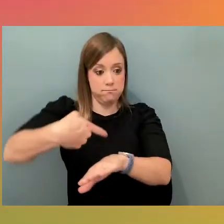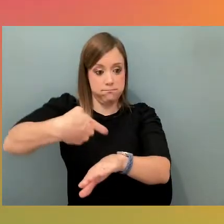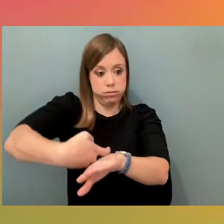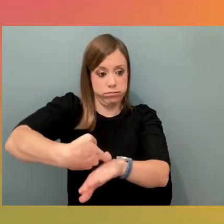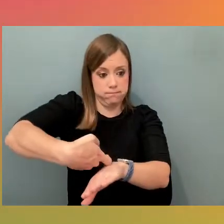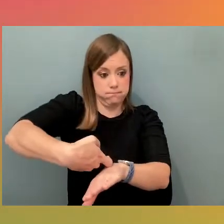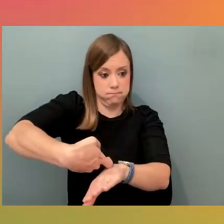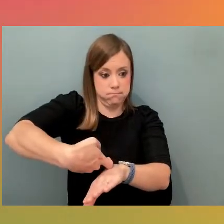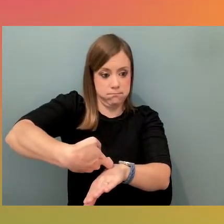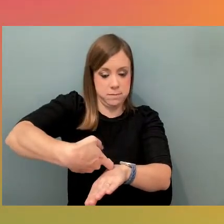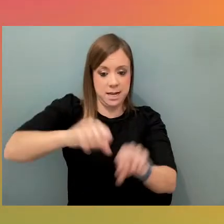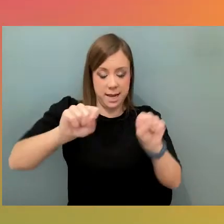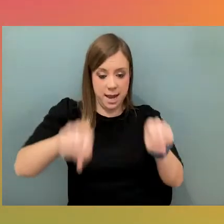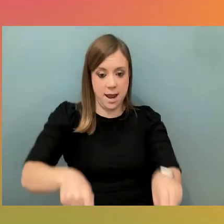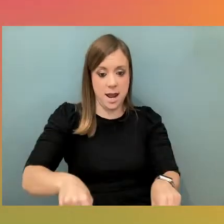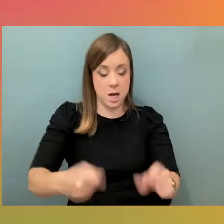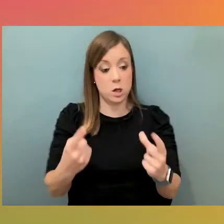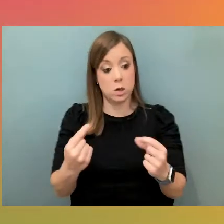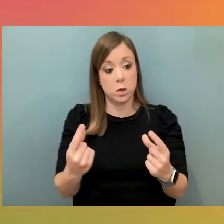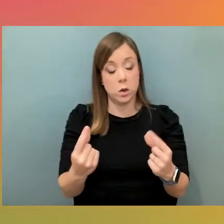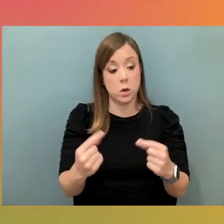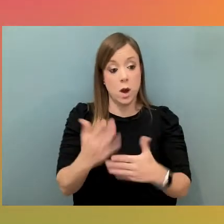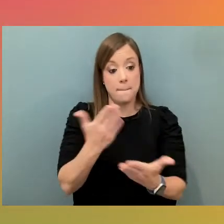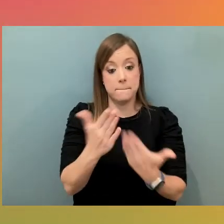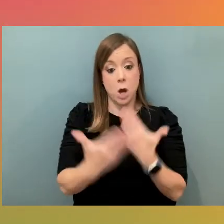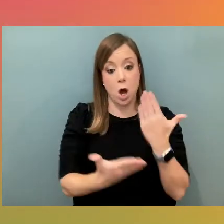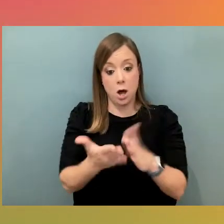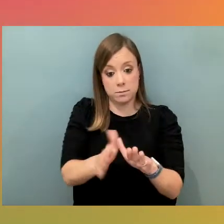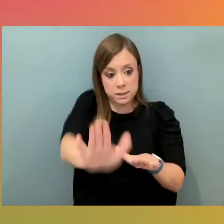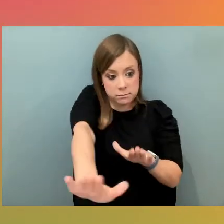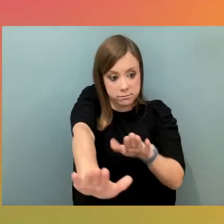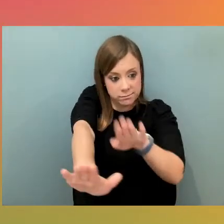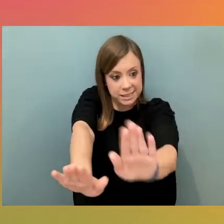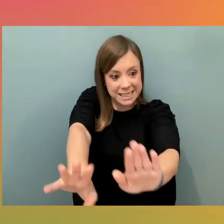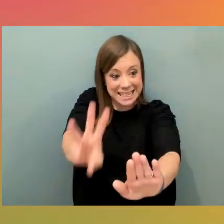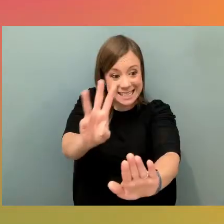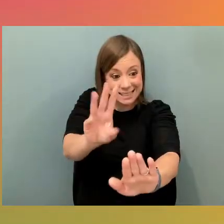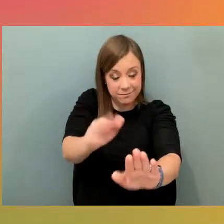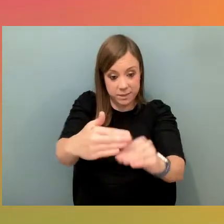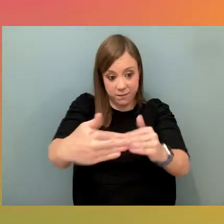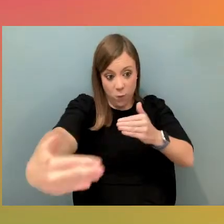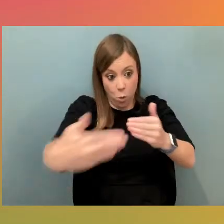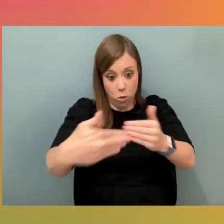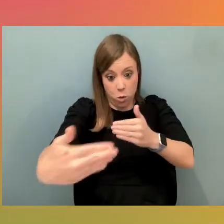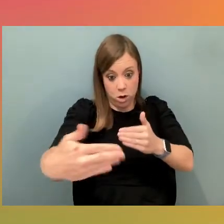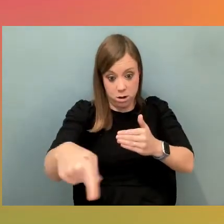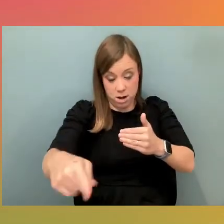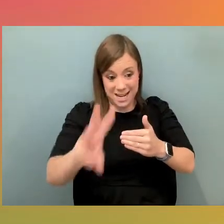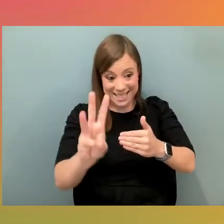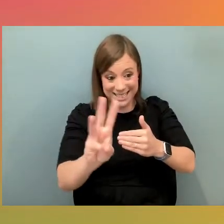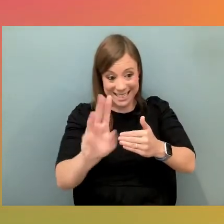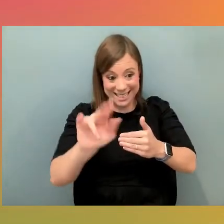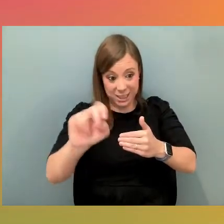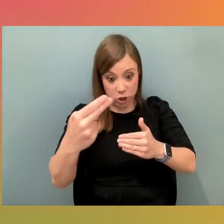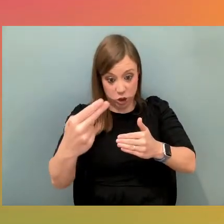THE BACK KNEE DOWN. YOU'RE GOING TO WALK YOUR PALMS 6 INCHES FORWARD. AND TRY TO PULL YOUR KNEE INTO